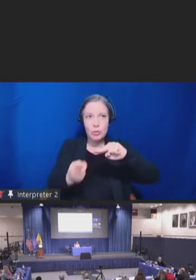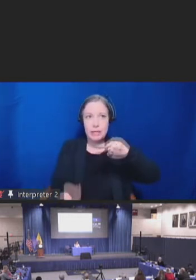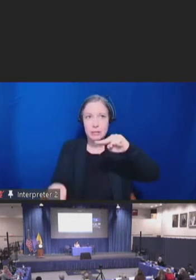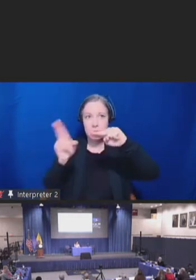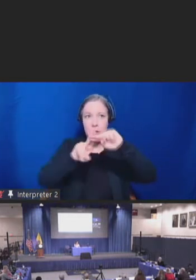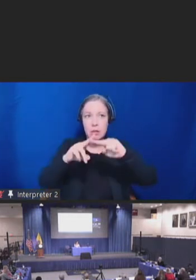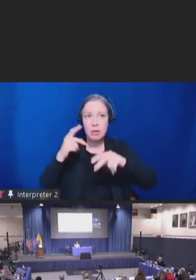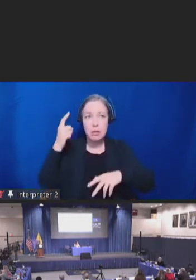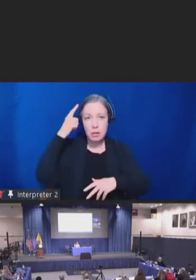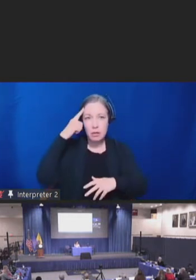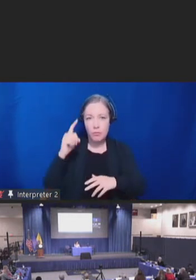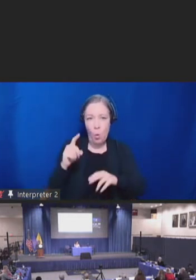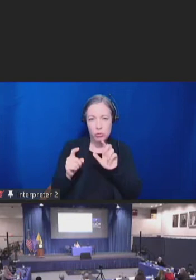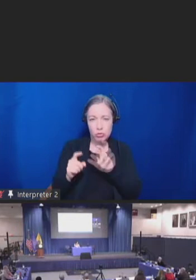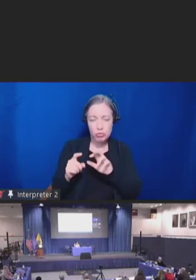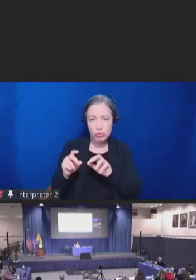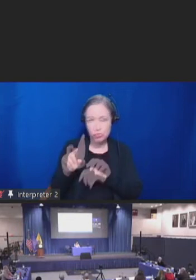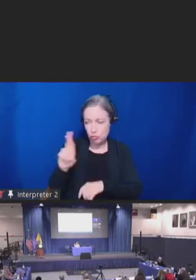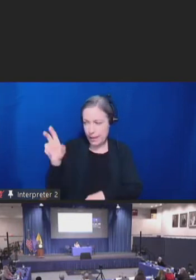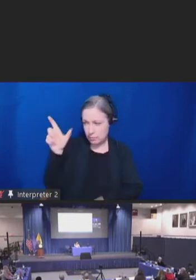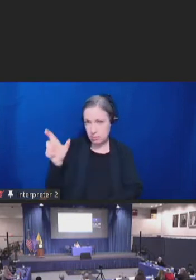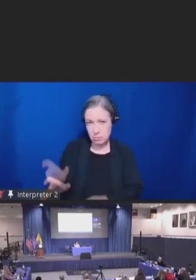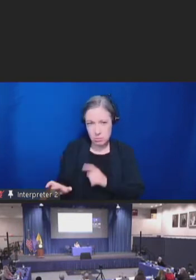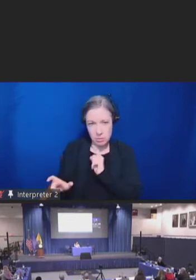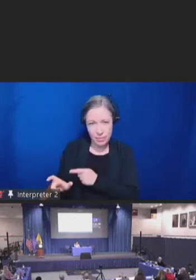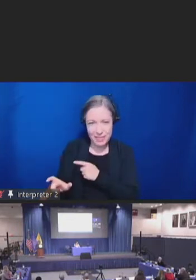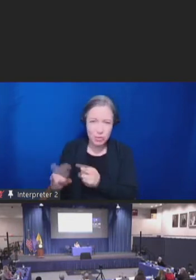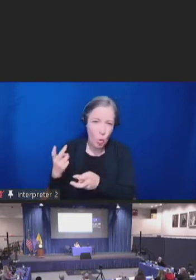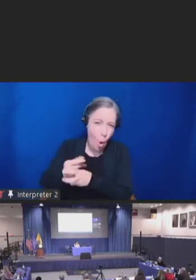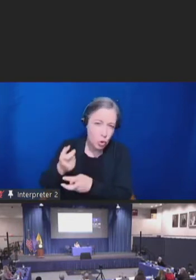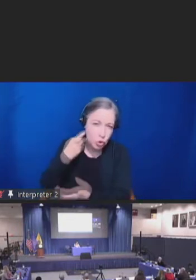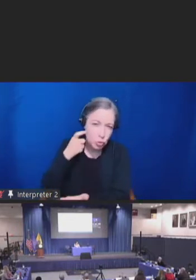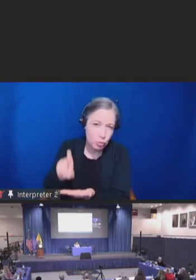in the right panel is a little bit harder to see because of the y-axis.